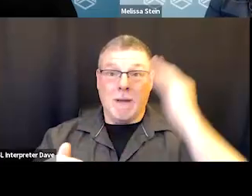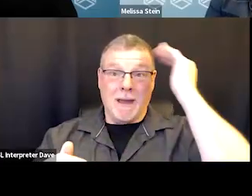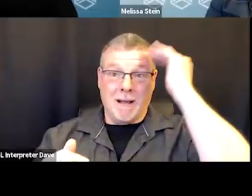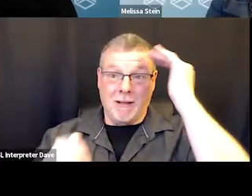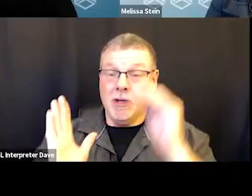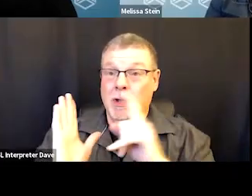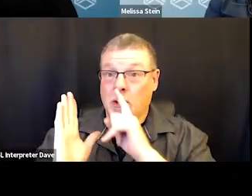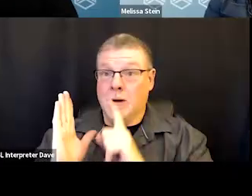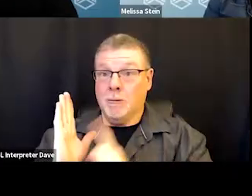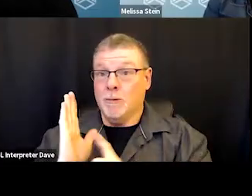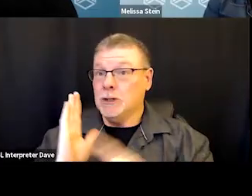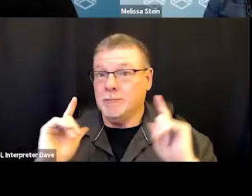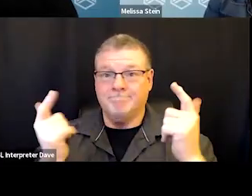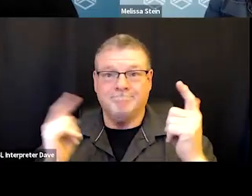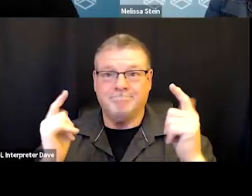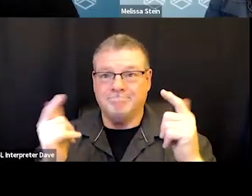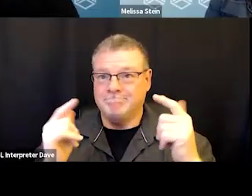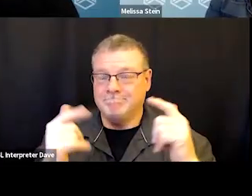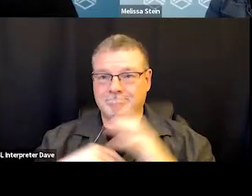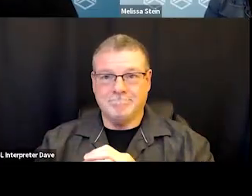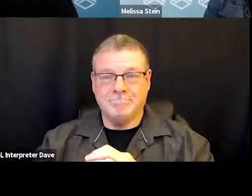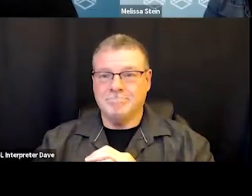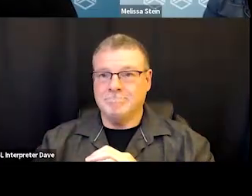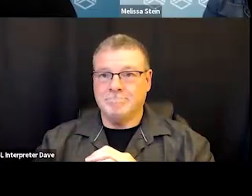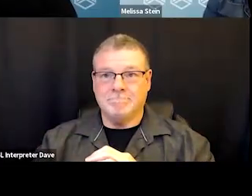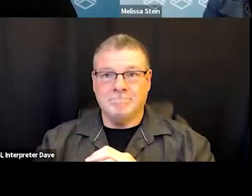on this whole subject,